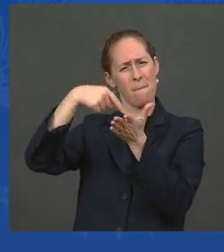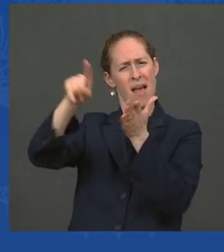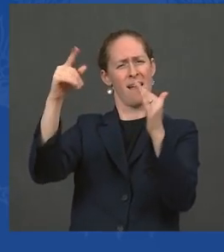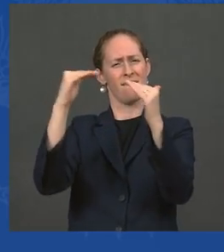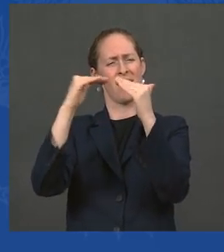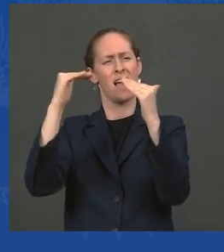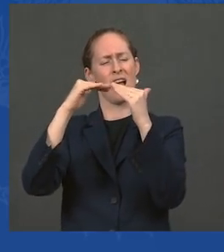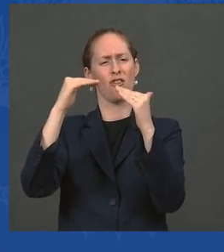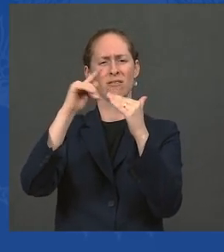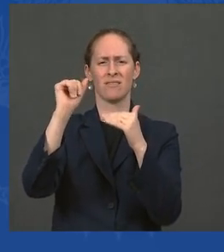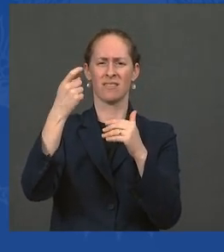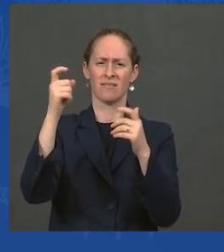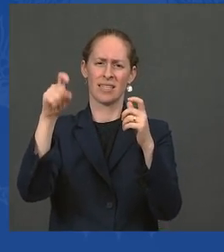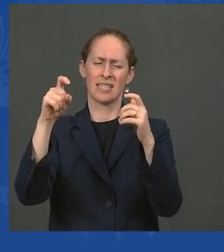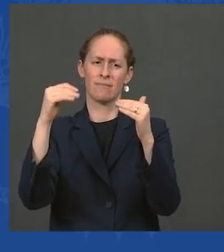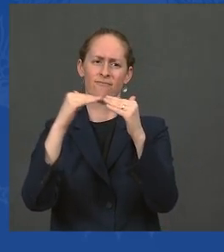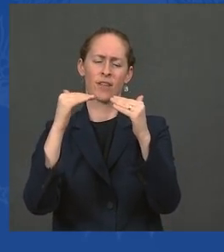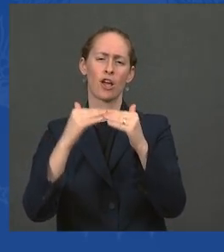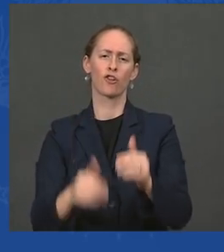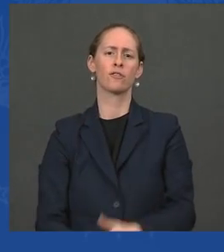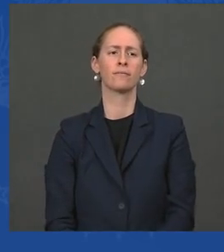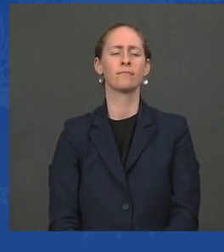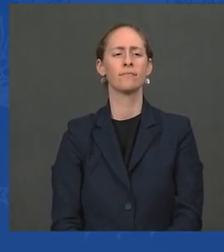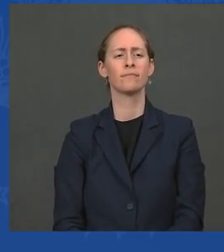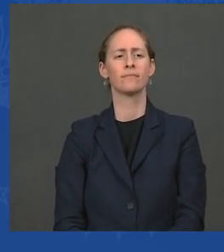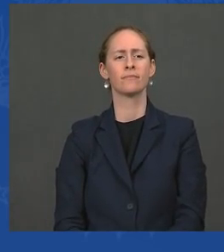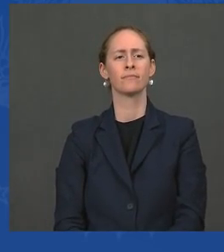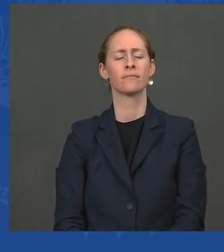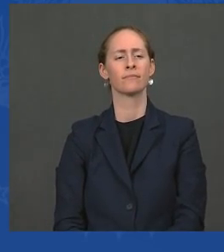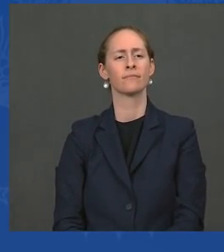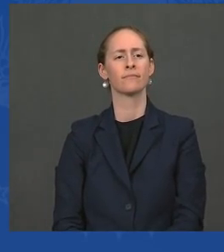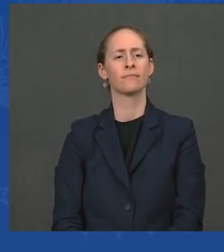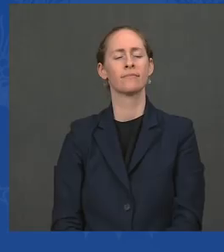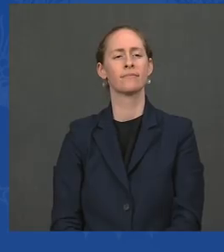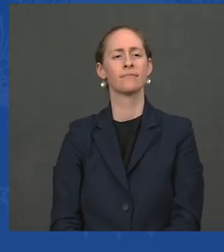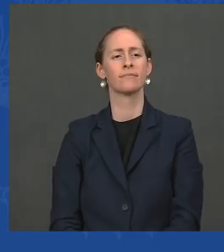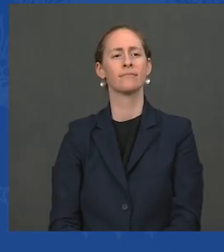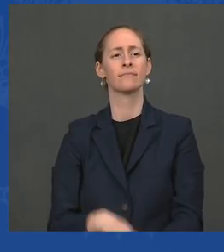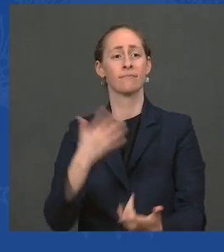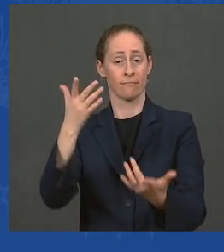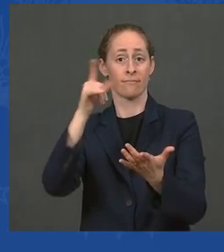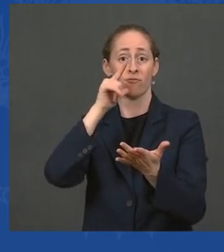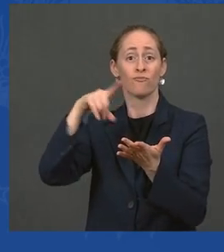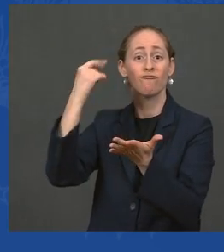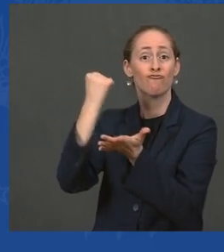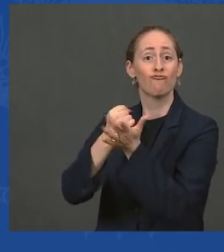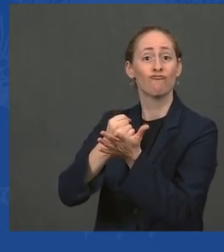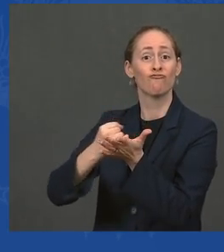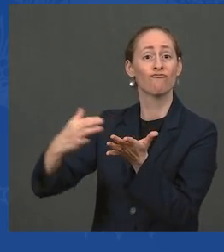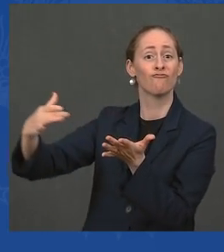You know, trickle-down economics has always failed. It hadn't built this country. You know who built this country --